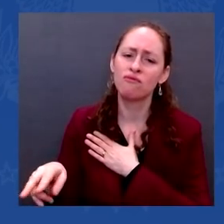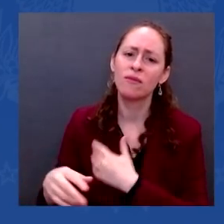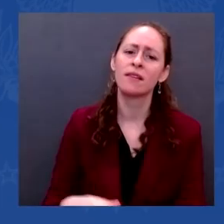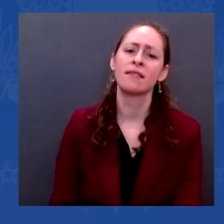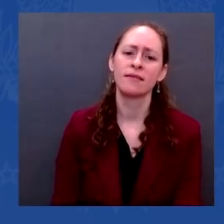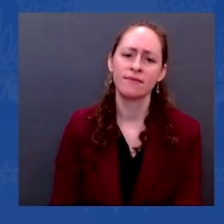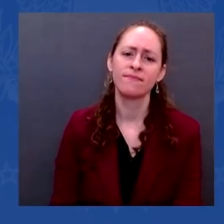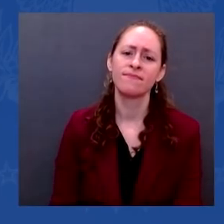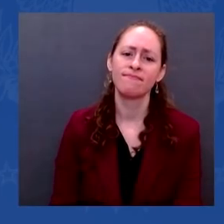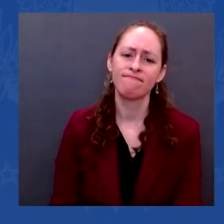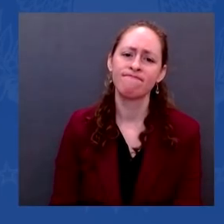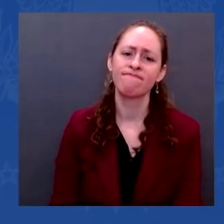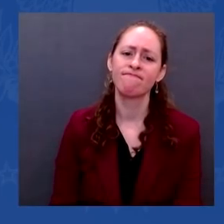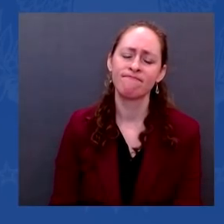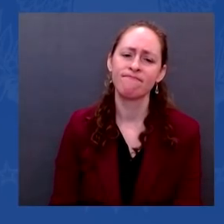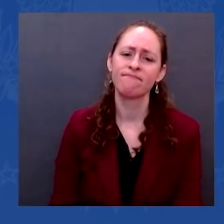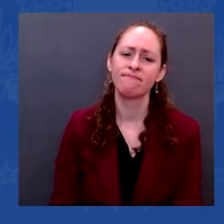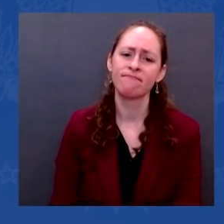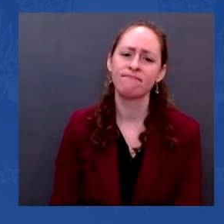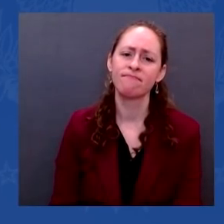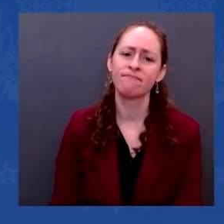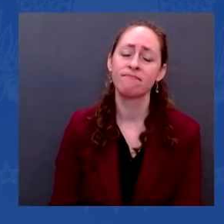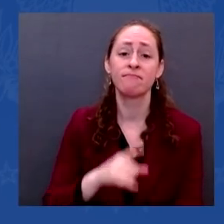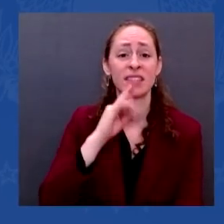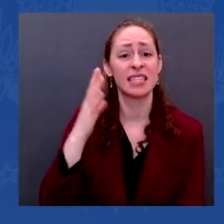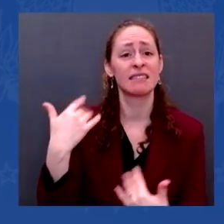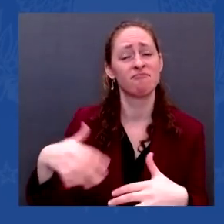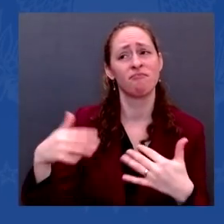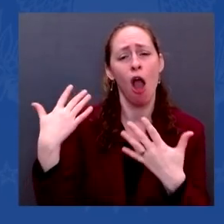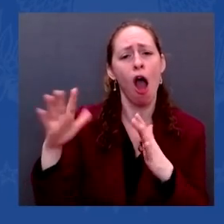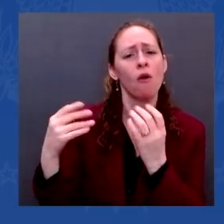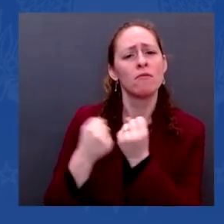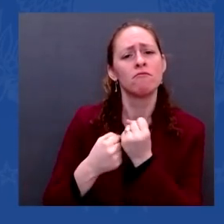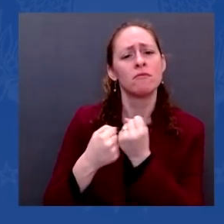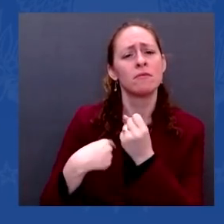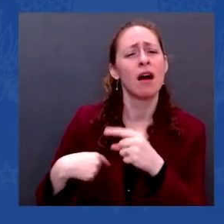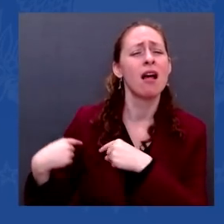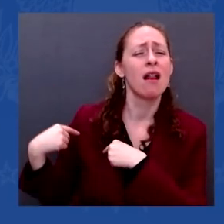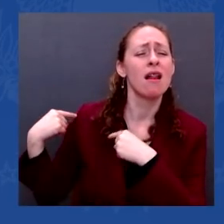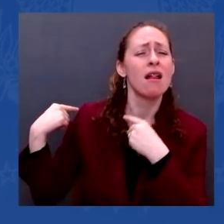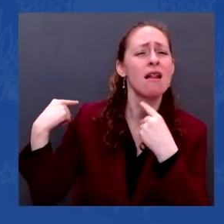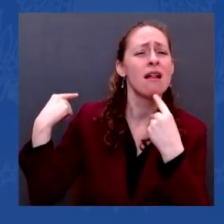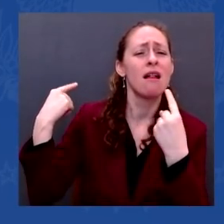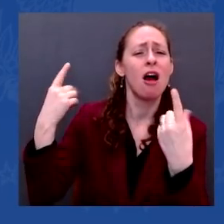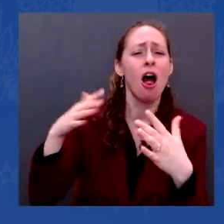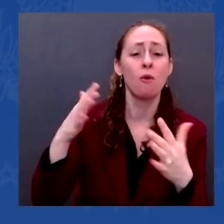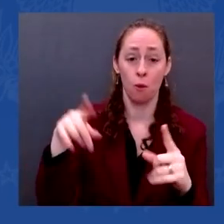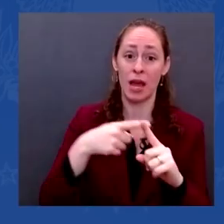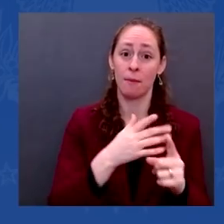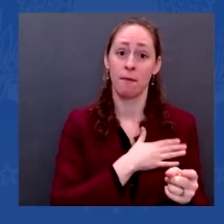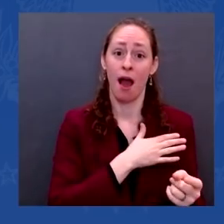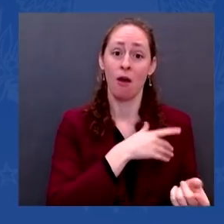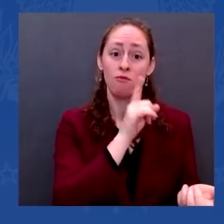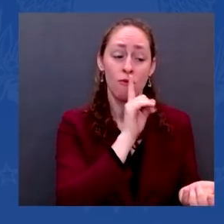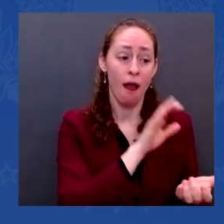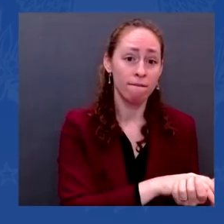that I lost my wife and daughter in an accident. But look, everybody has got horrible things